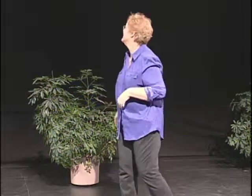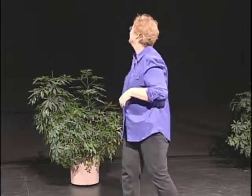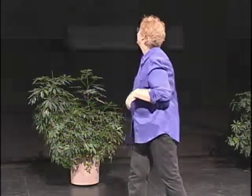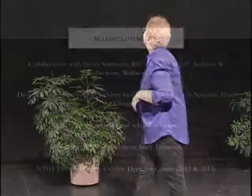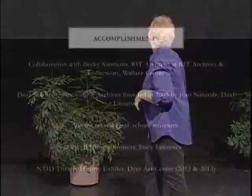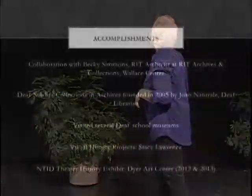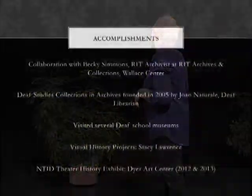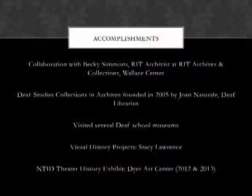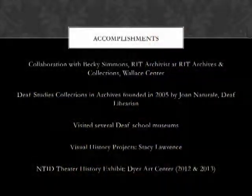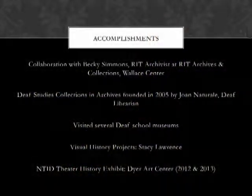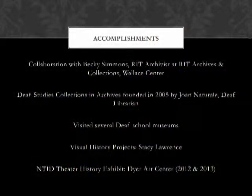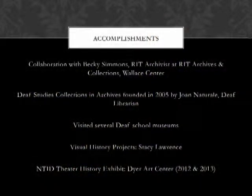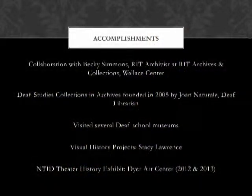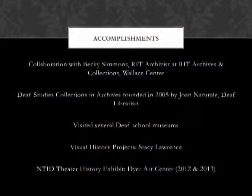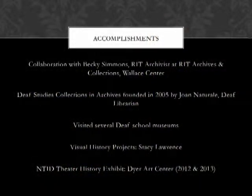and we start archiving it.